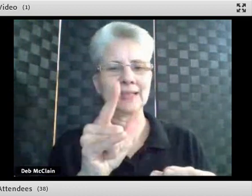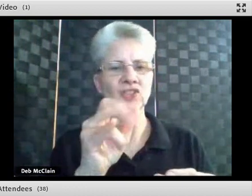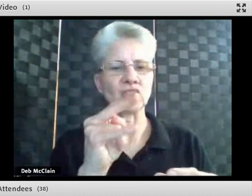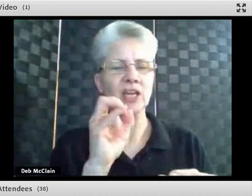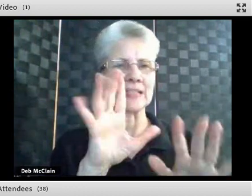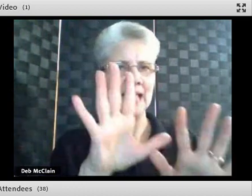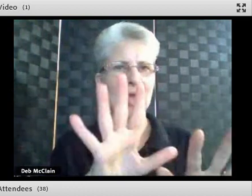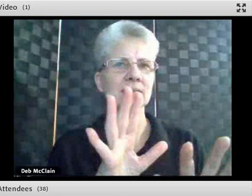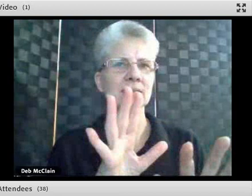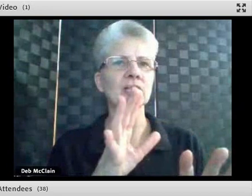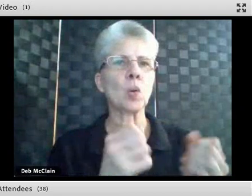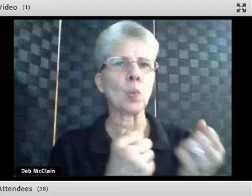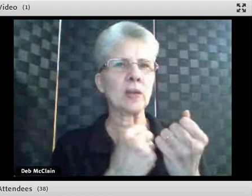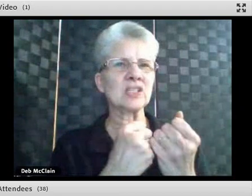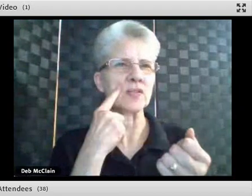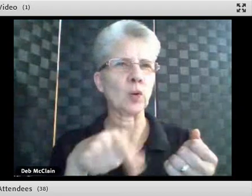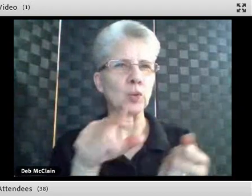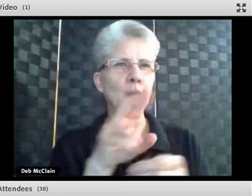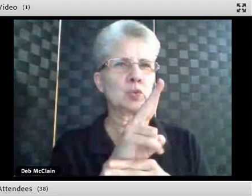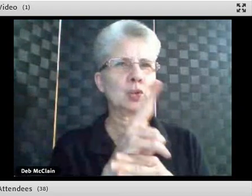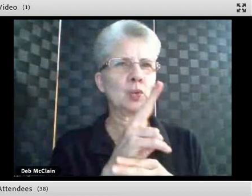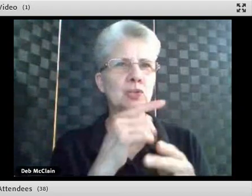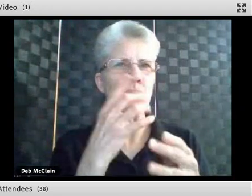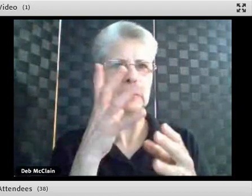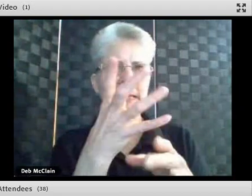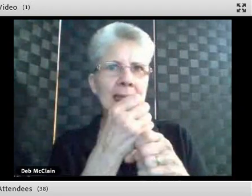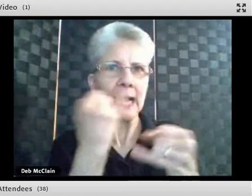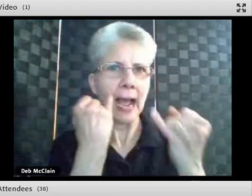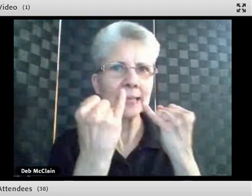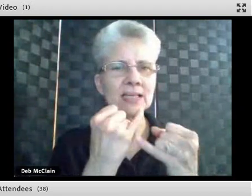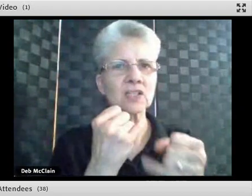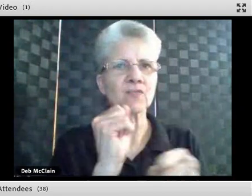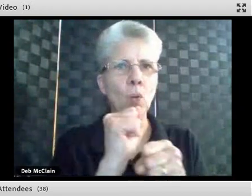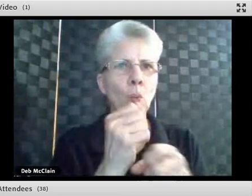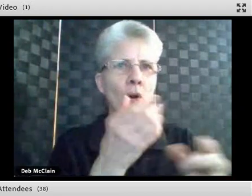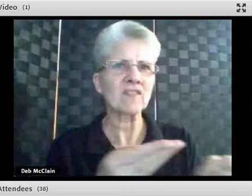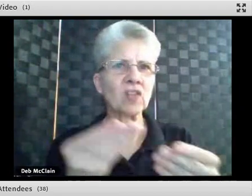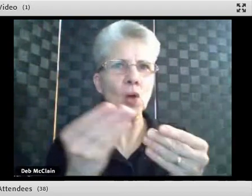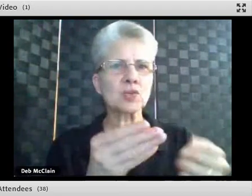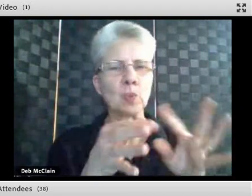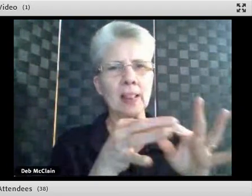that you should feel free to use to get ideas for workflows when it comes to digital preservation.